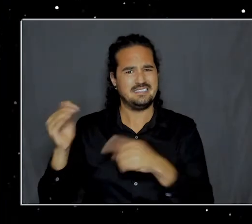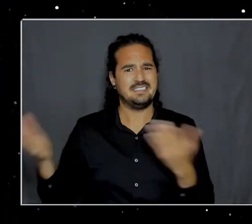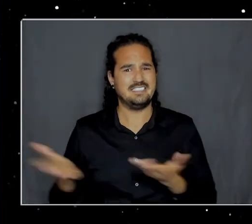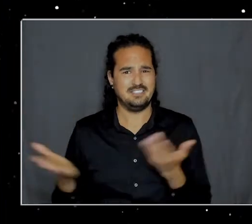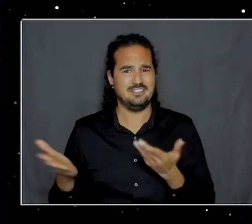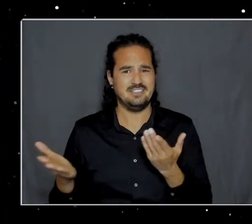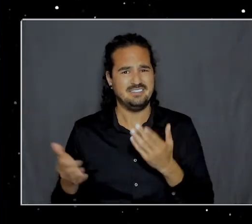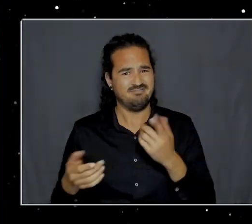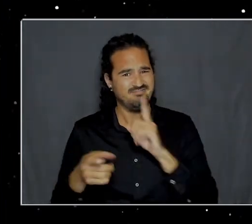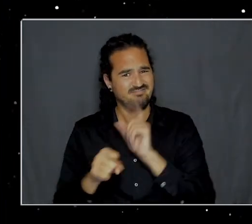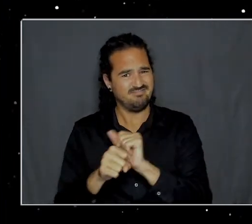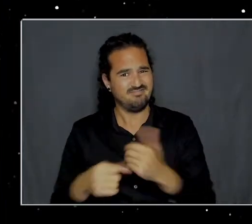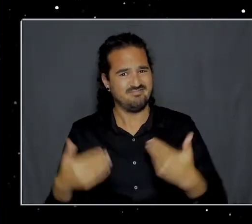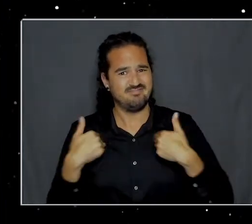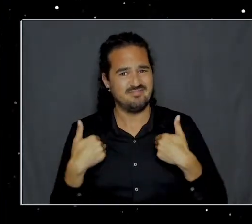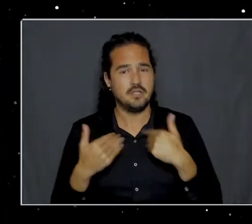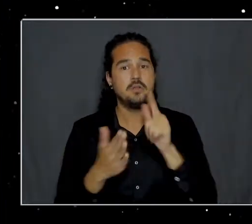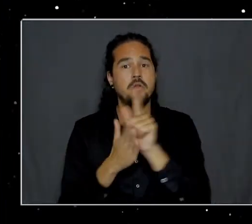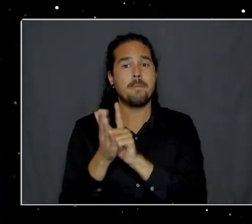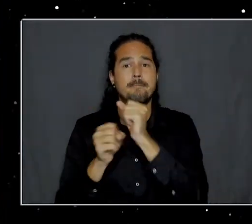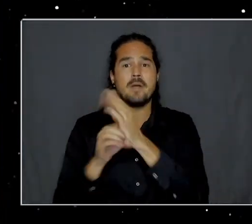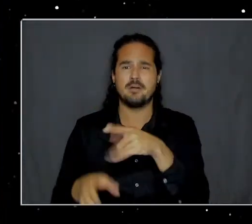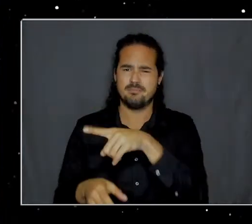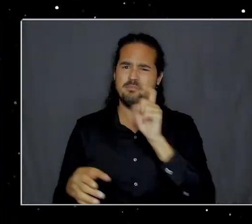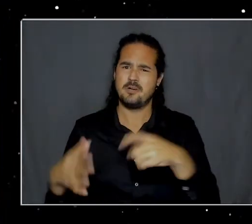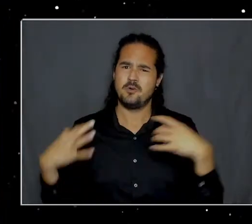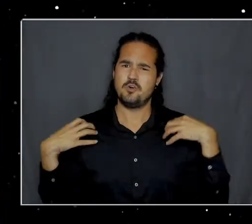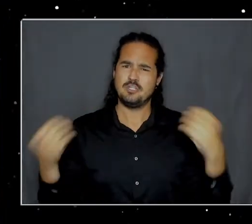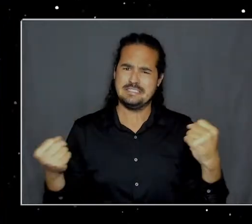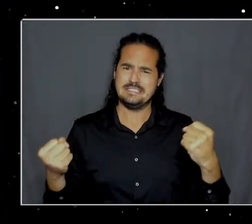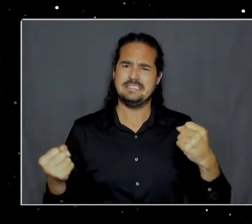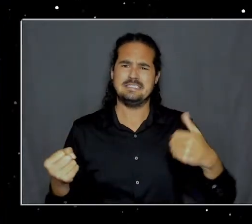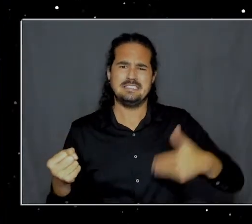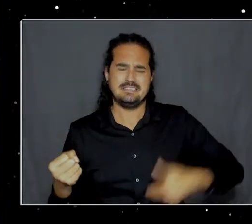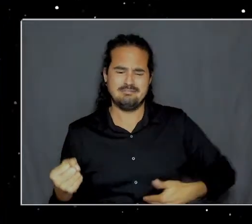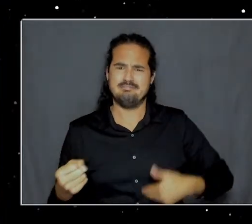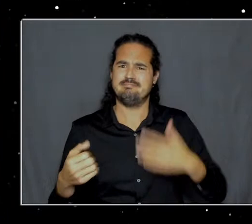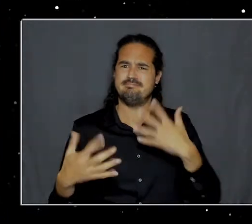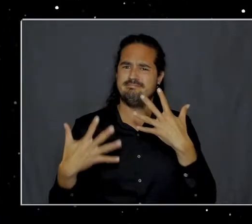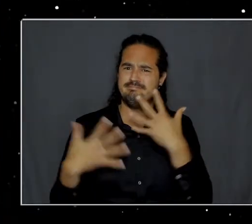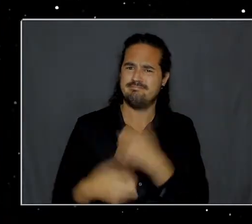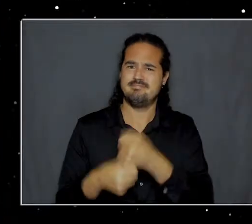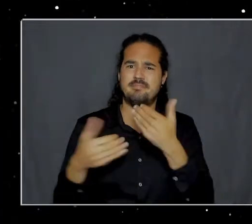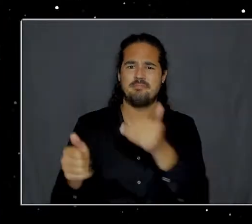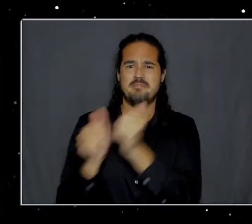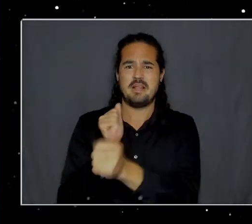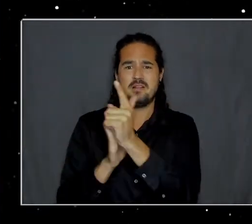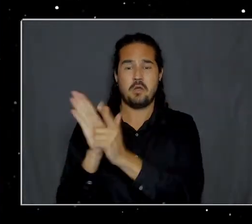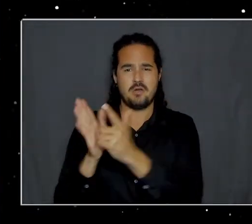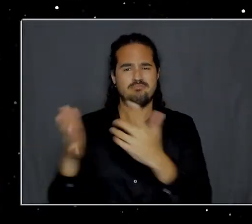MUST FIRST ACKNOWLEDGE INEQUITIES DO EXIST AND THEN OUR LAWMAKERS MUST HAVE THE COURAGE